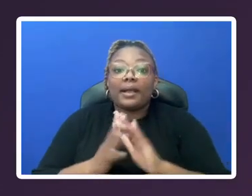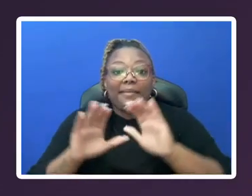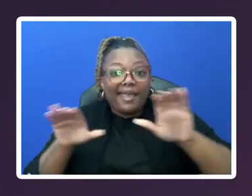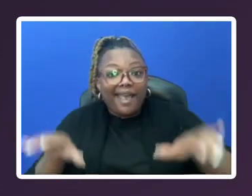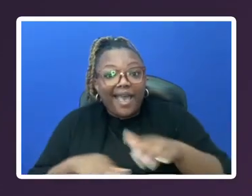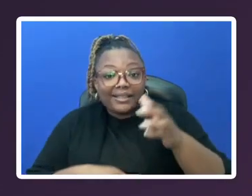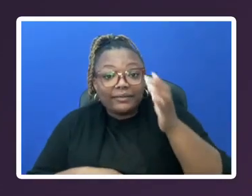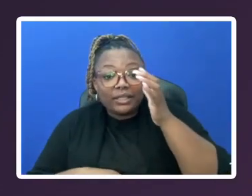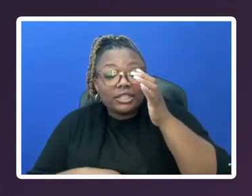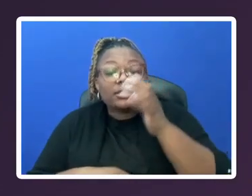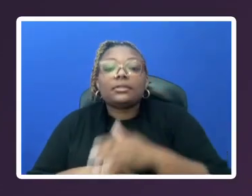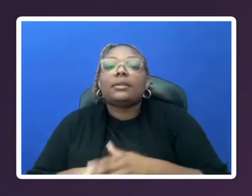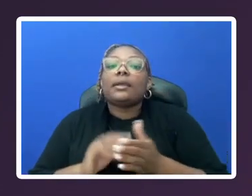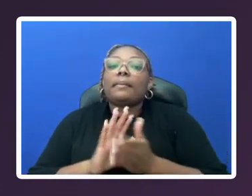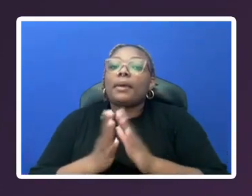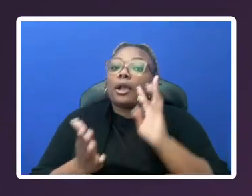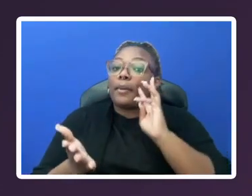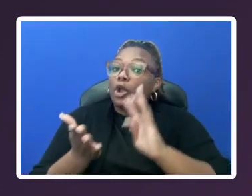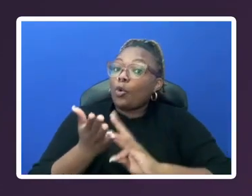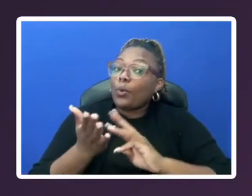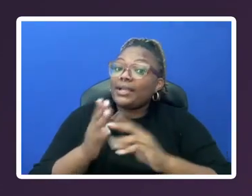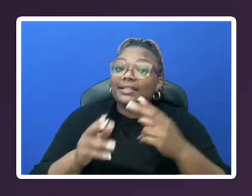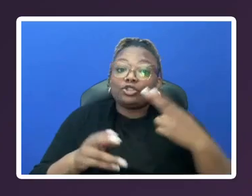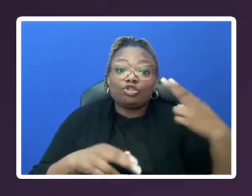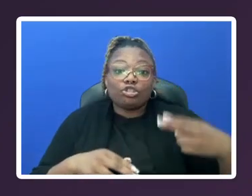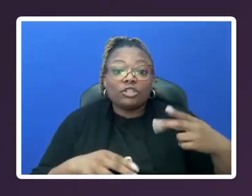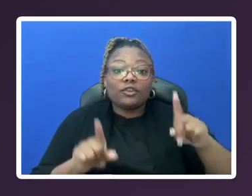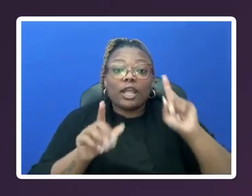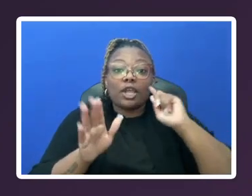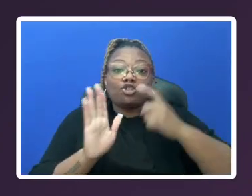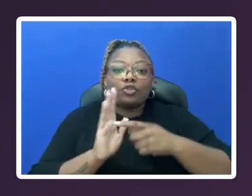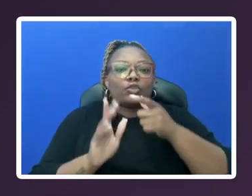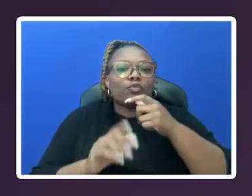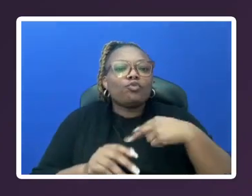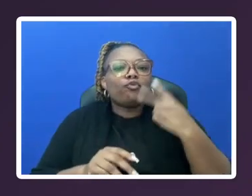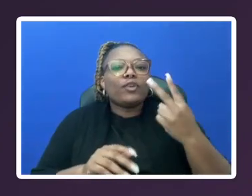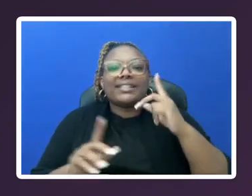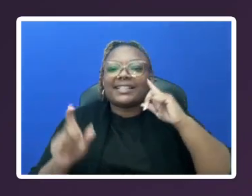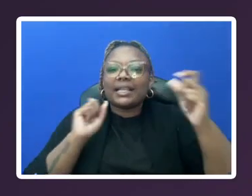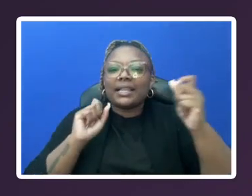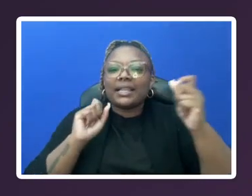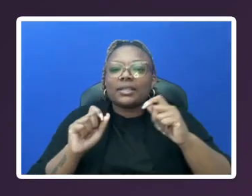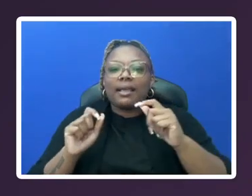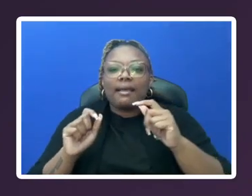a witness to history, and noticing whose voice is the loudest and quietest during global, national,